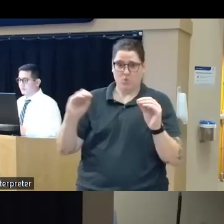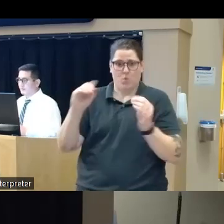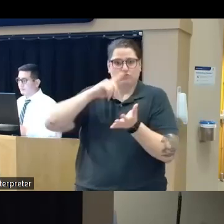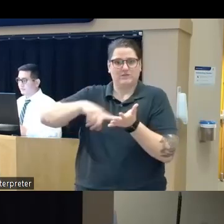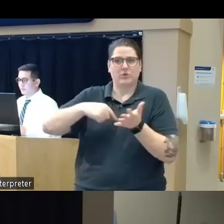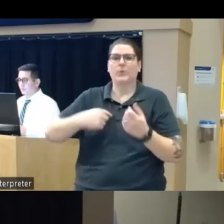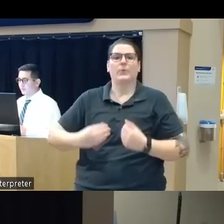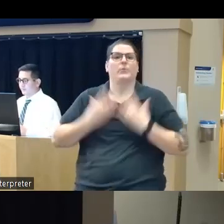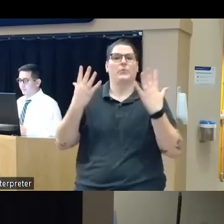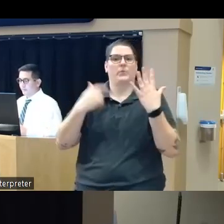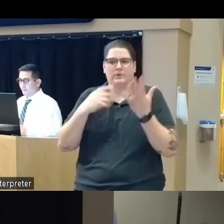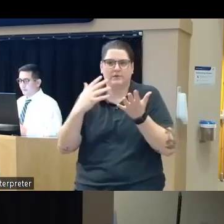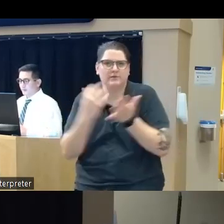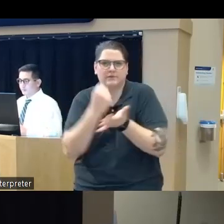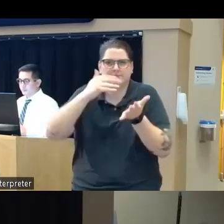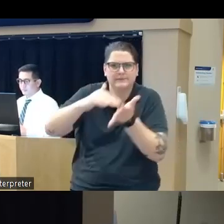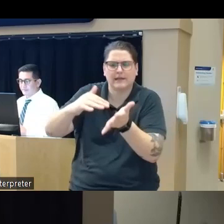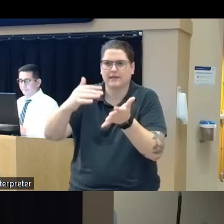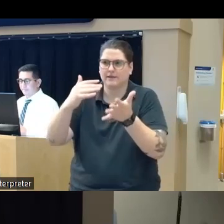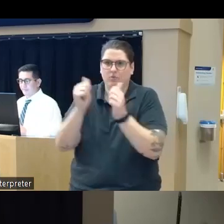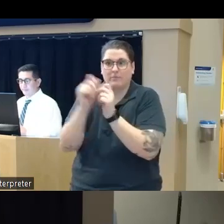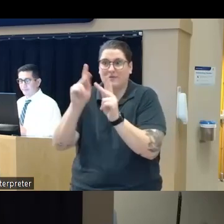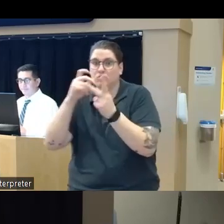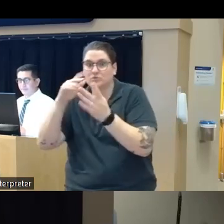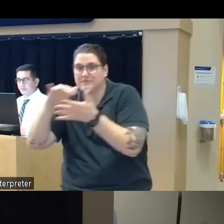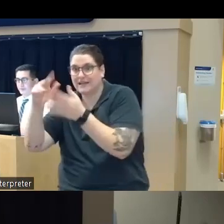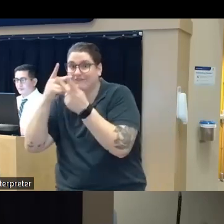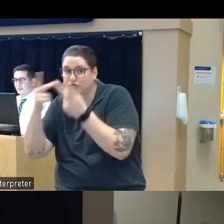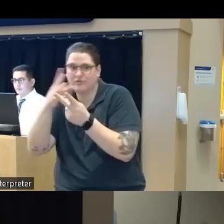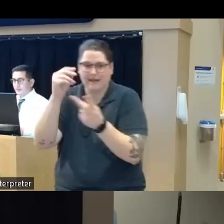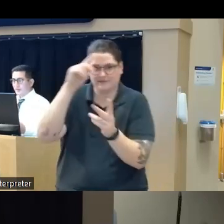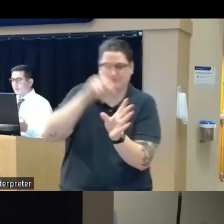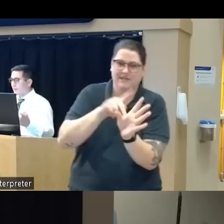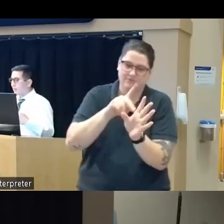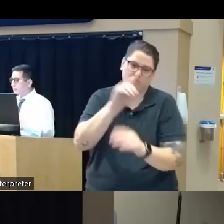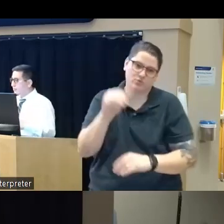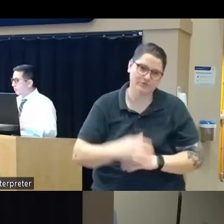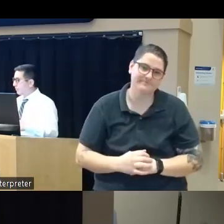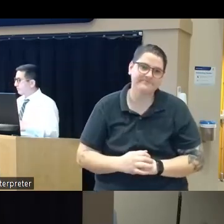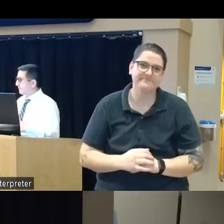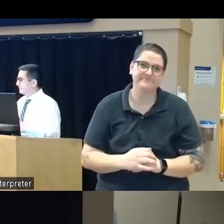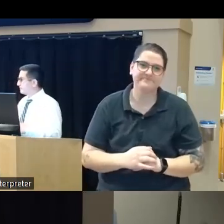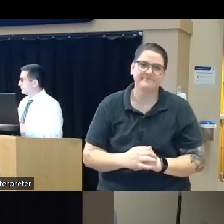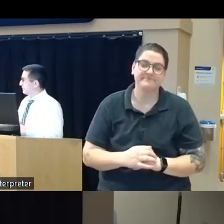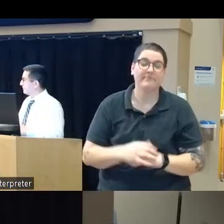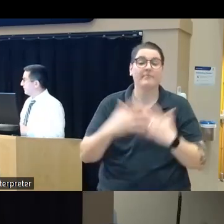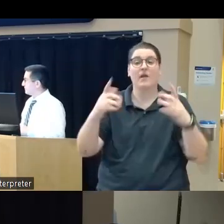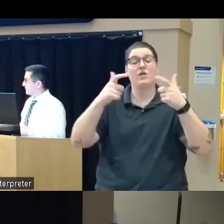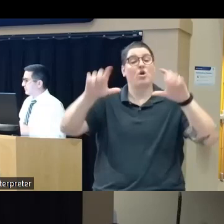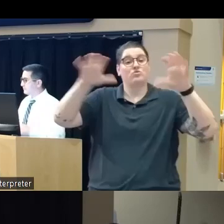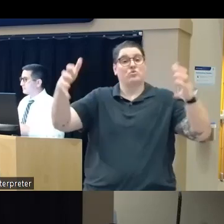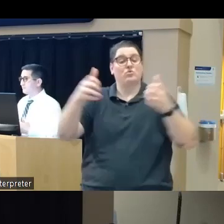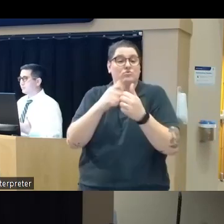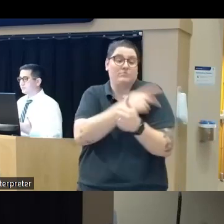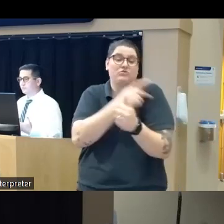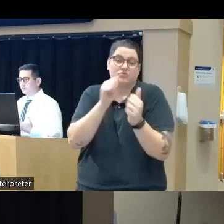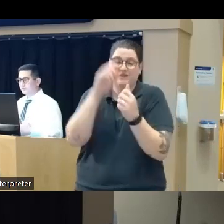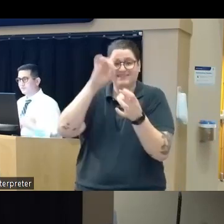study Vision um uh so deeply in a large cohort of patients with psychosis Spectrum disorders